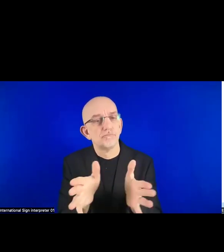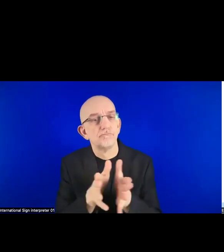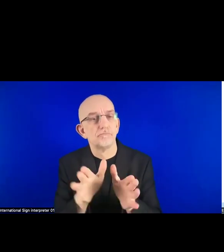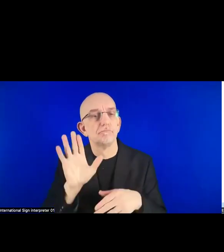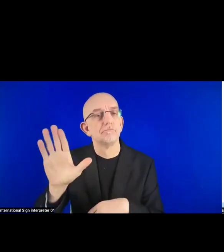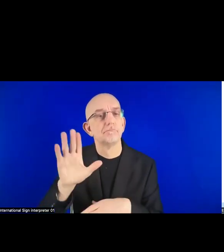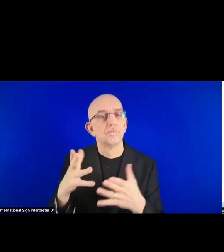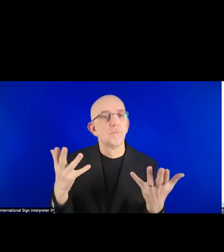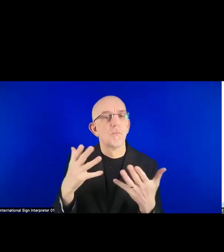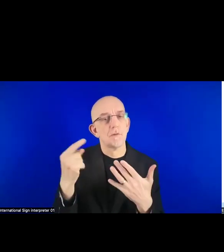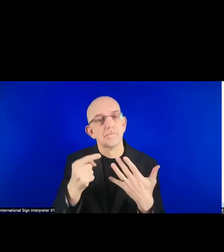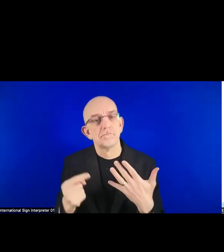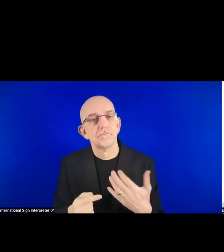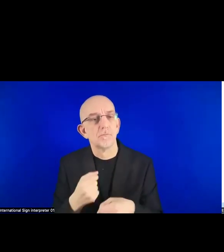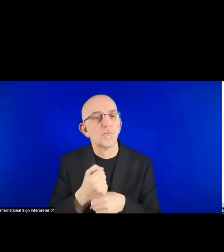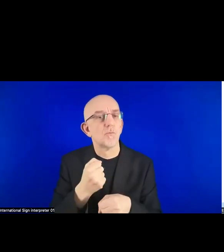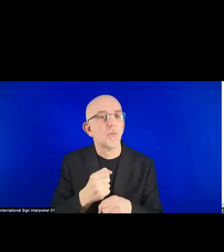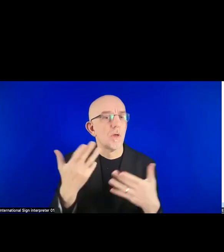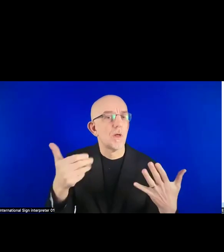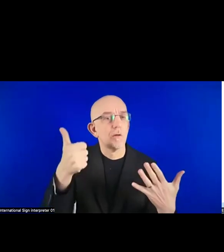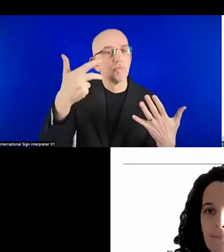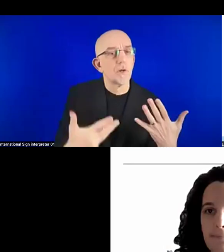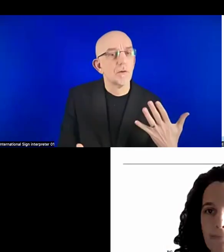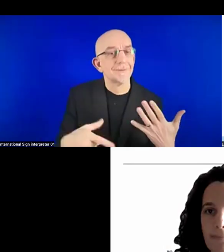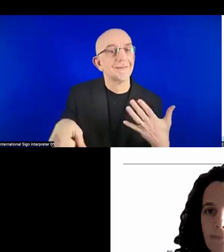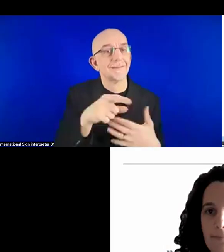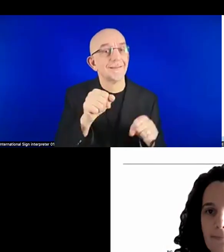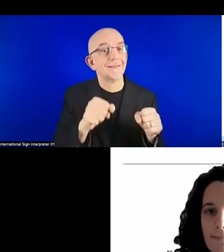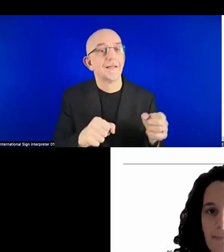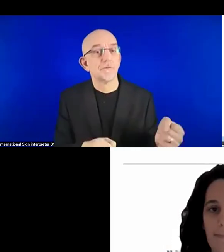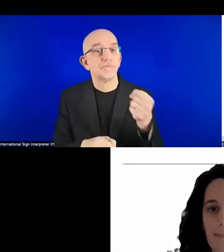whether a secondment at inclusion might fit the research project they have in mind.